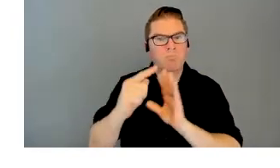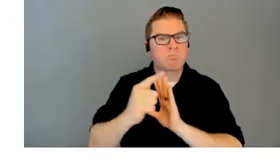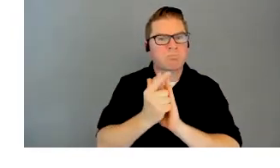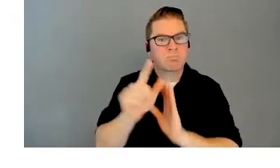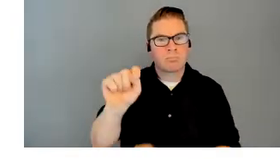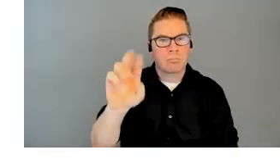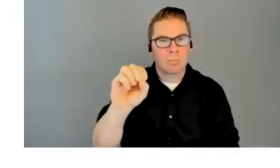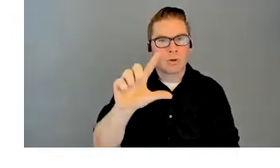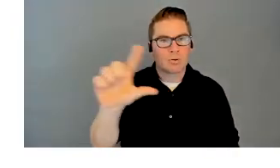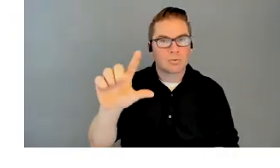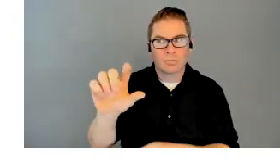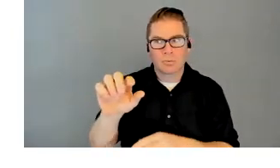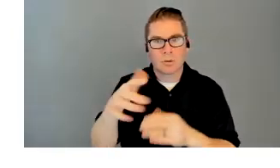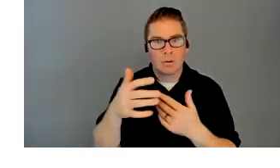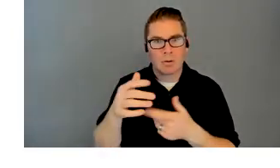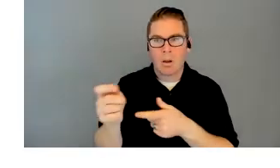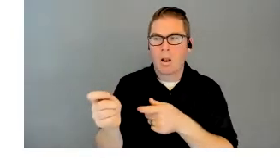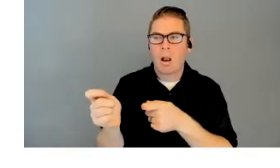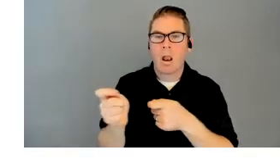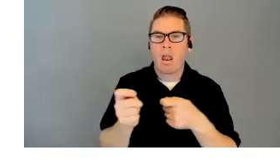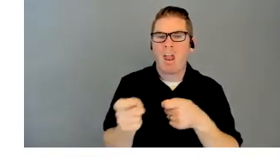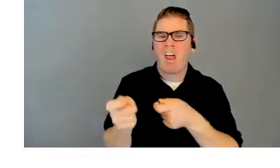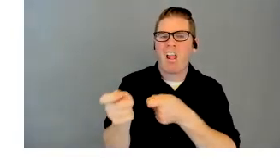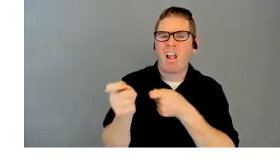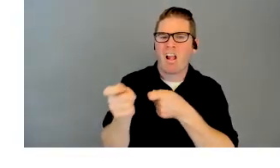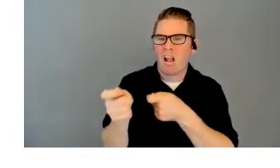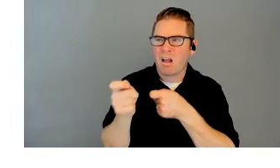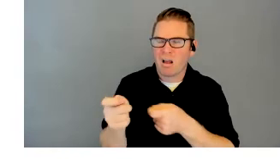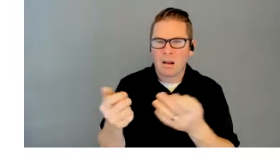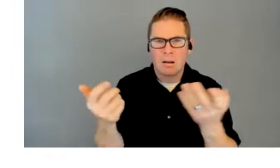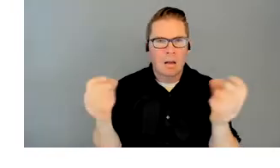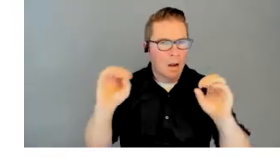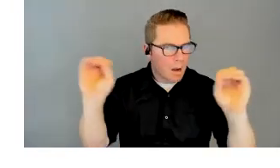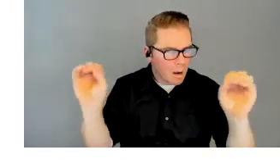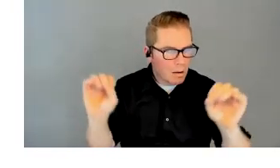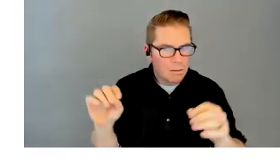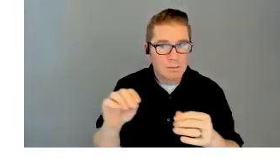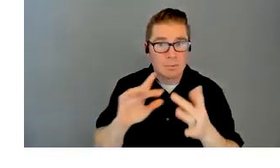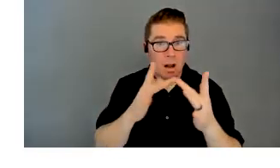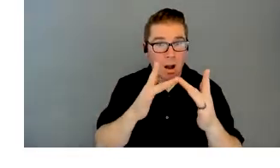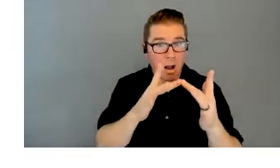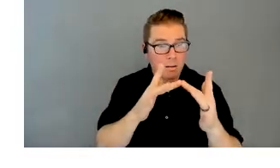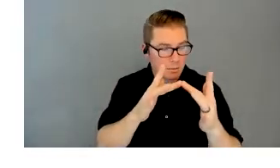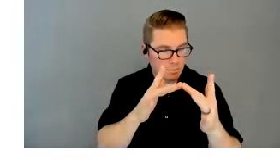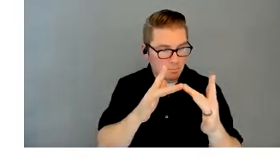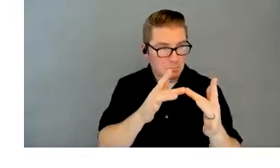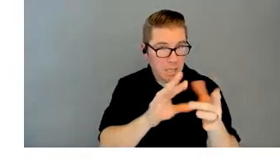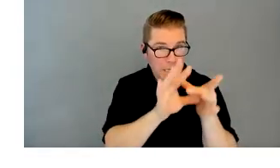support each other, and that anything that's said in an online environment would be the equivalent of saying it inside the classroom.